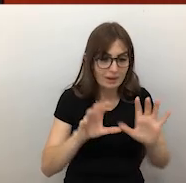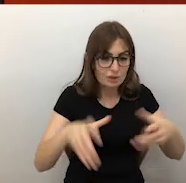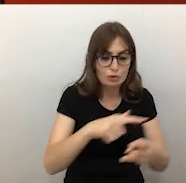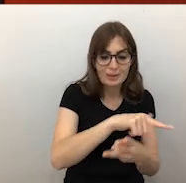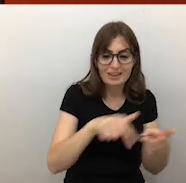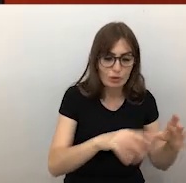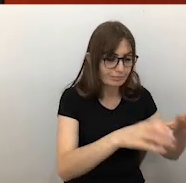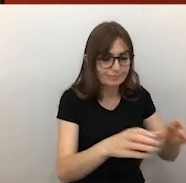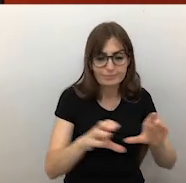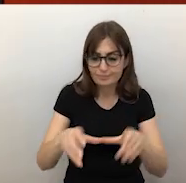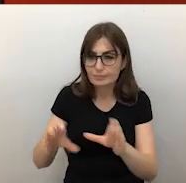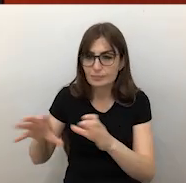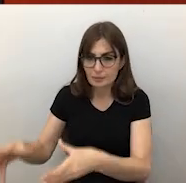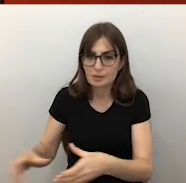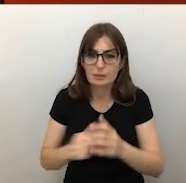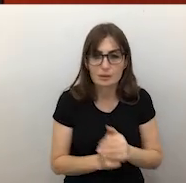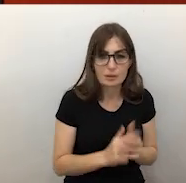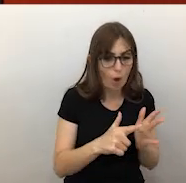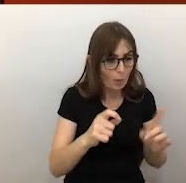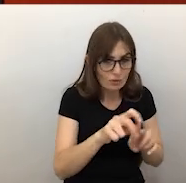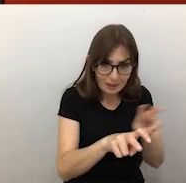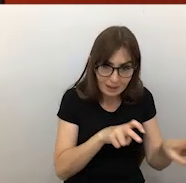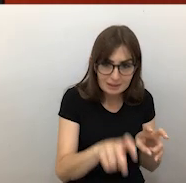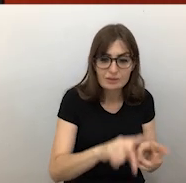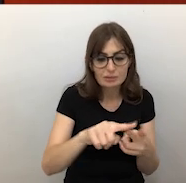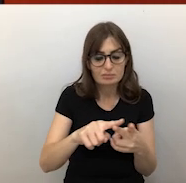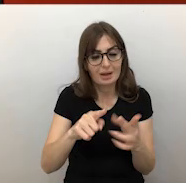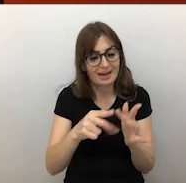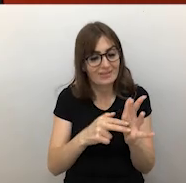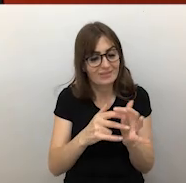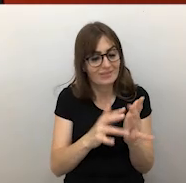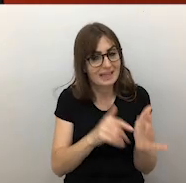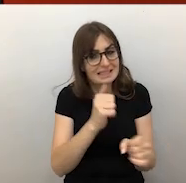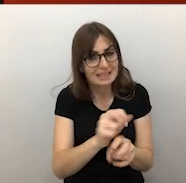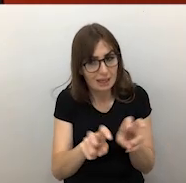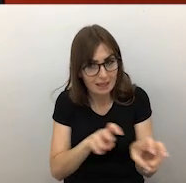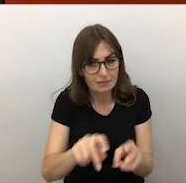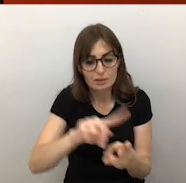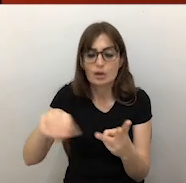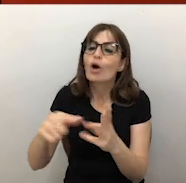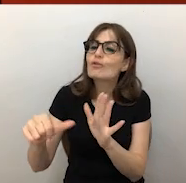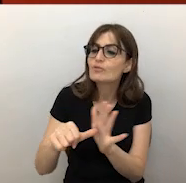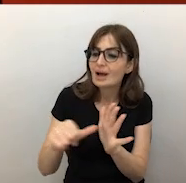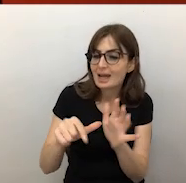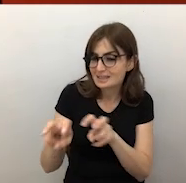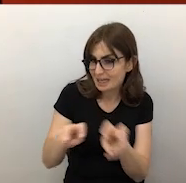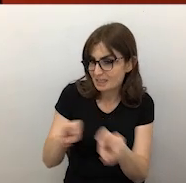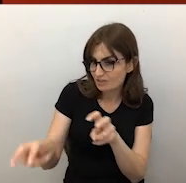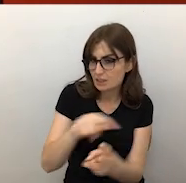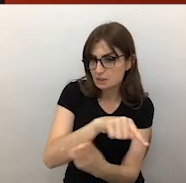and outflows are grouped in one of three categories. Cash flows from operating activities, cash flows from investing activities,